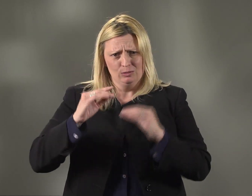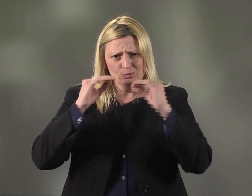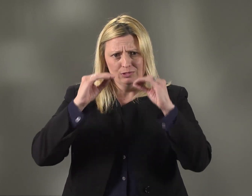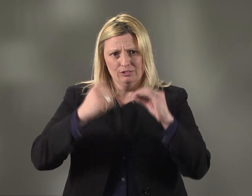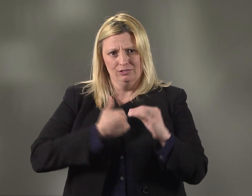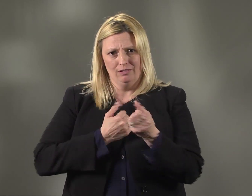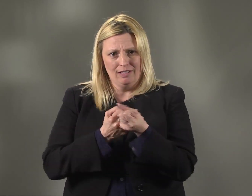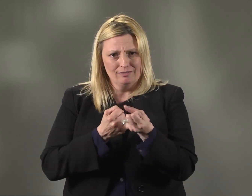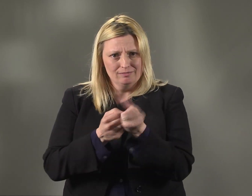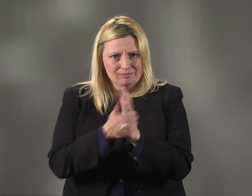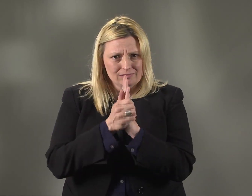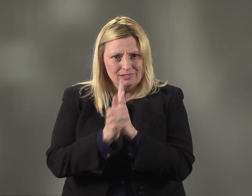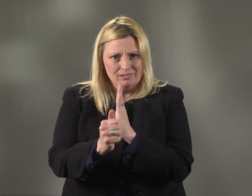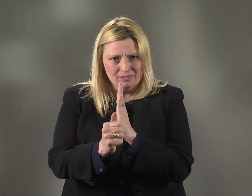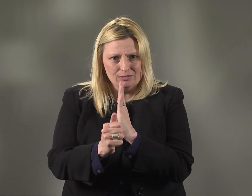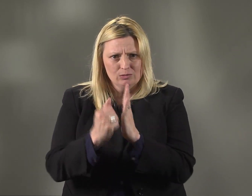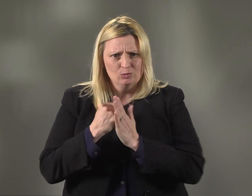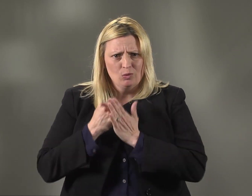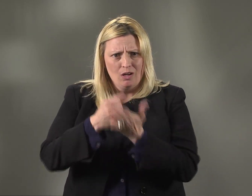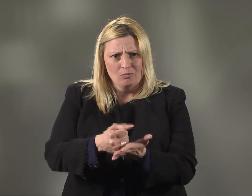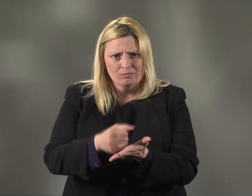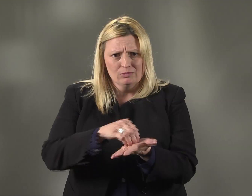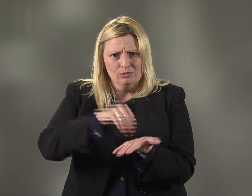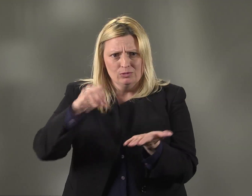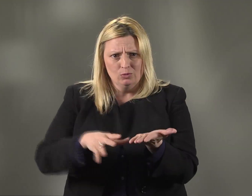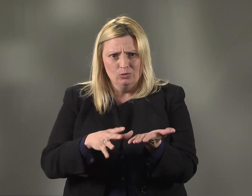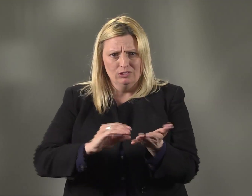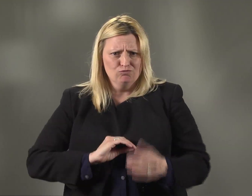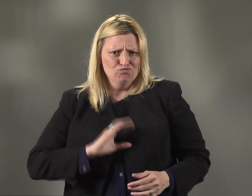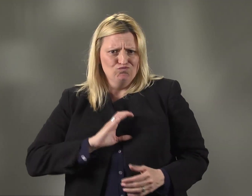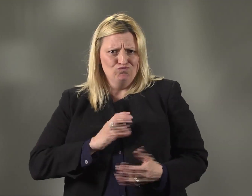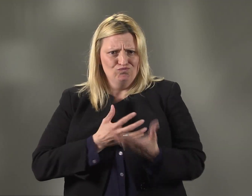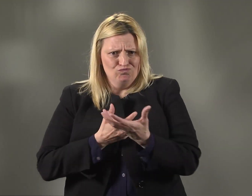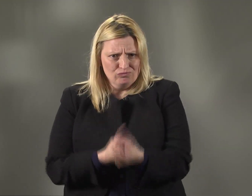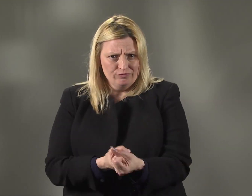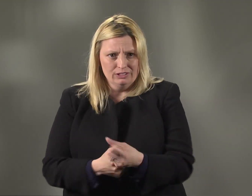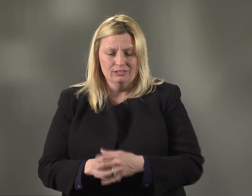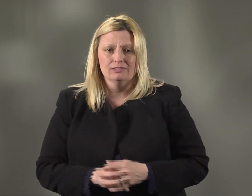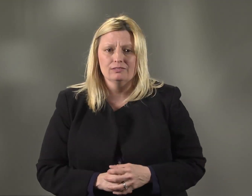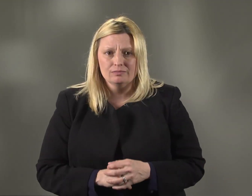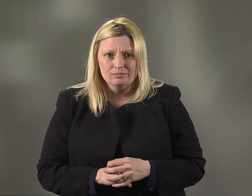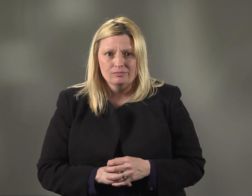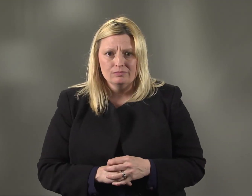Teachers need to teach self-advocacy skills in order to help students gain confidence.